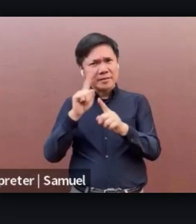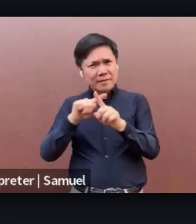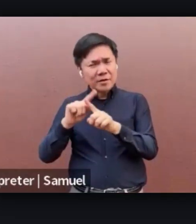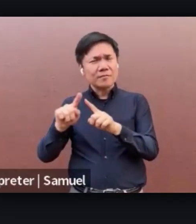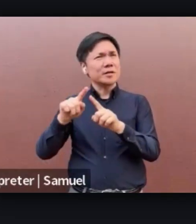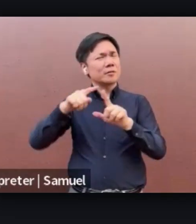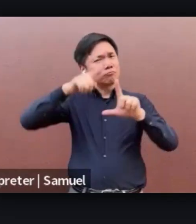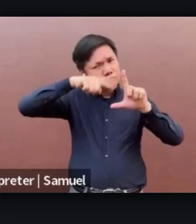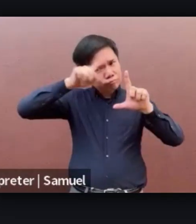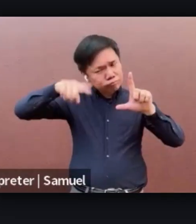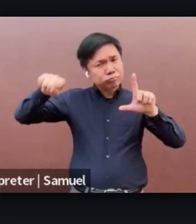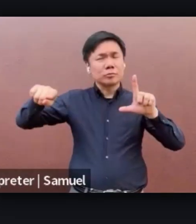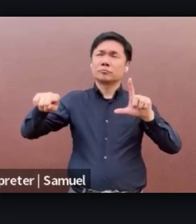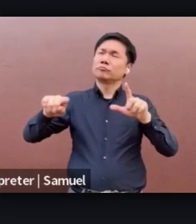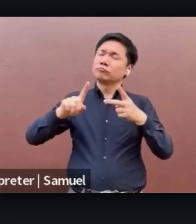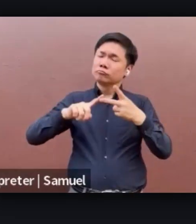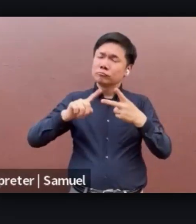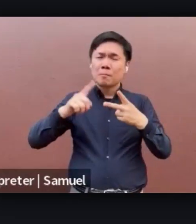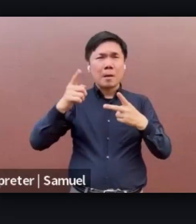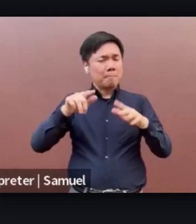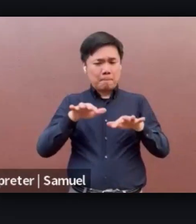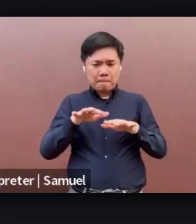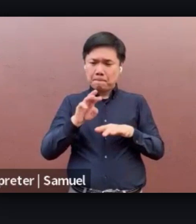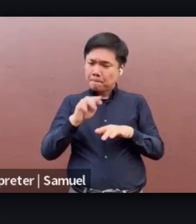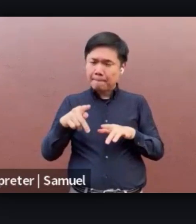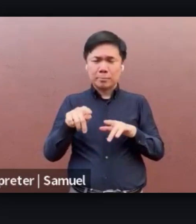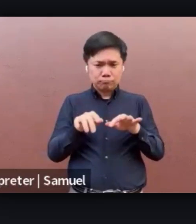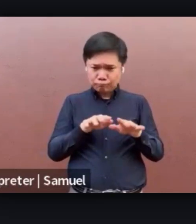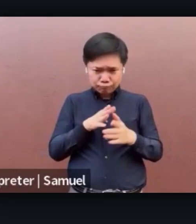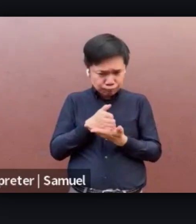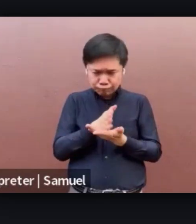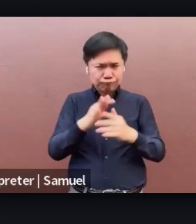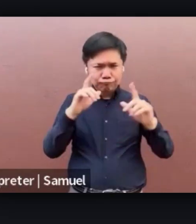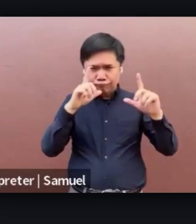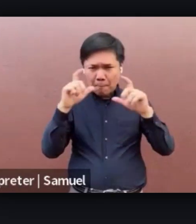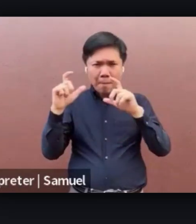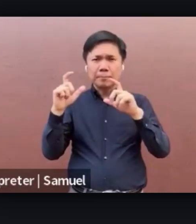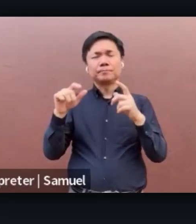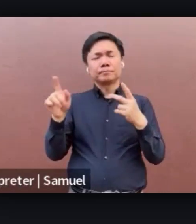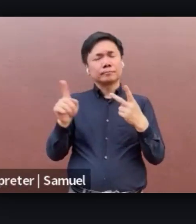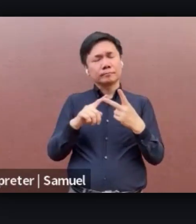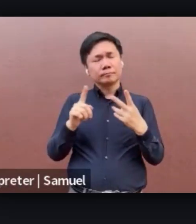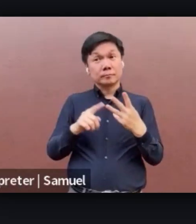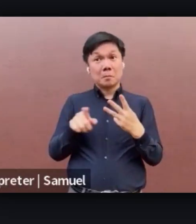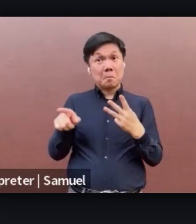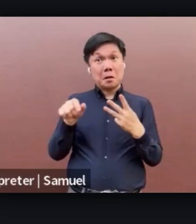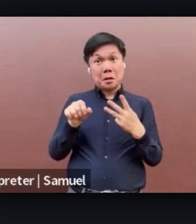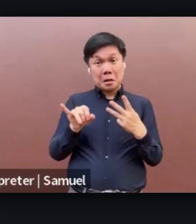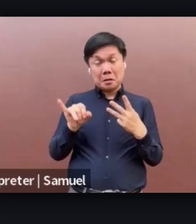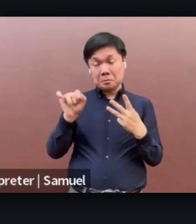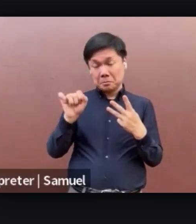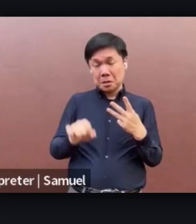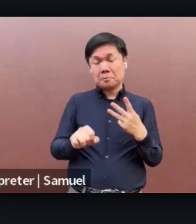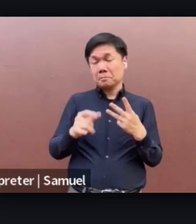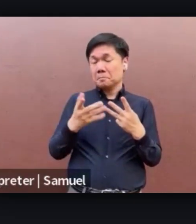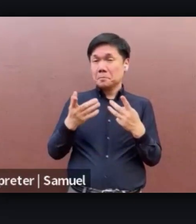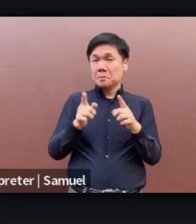generate graphs, to generate different kind of maps, and to also have these...